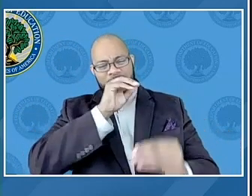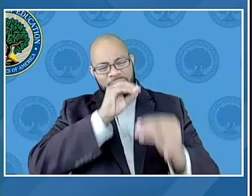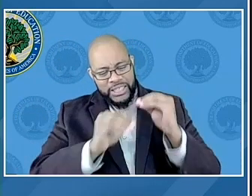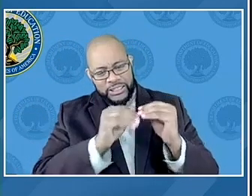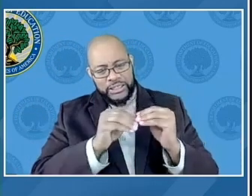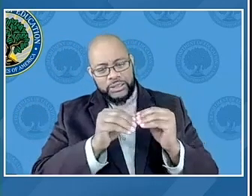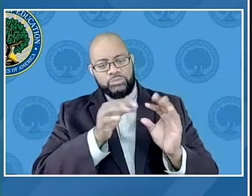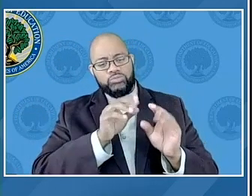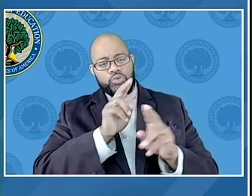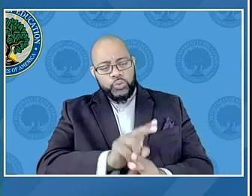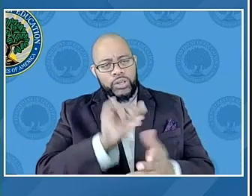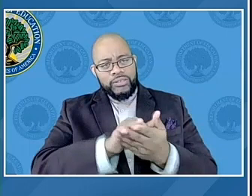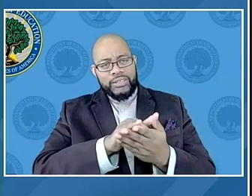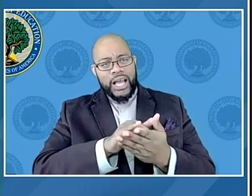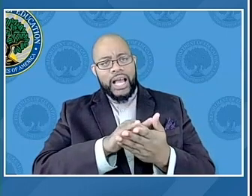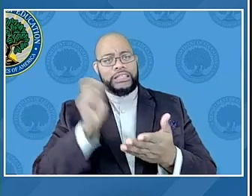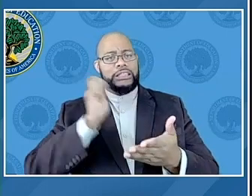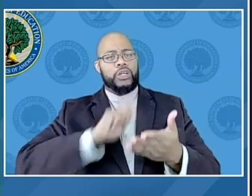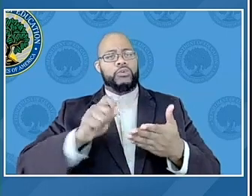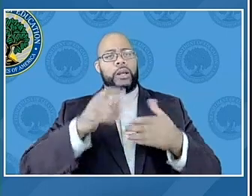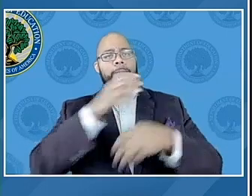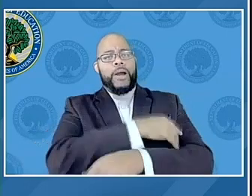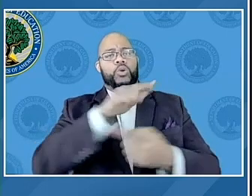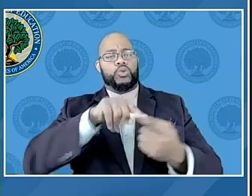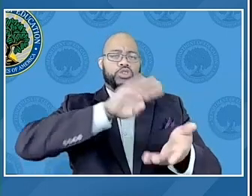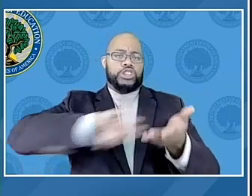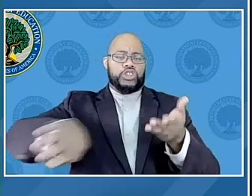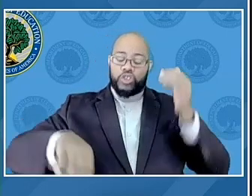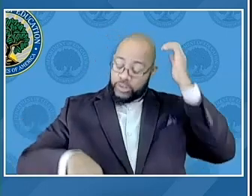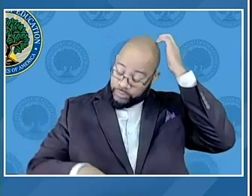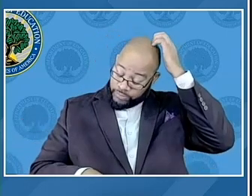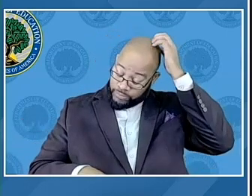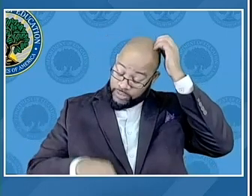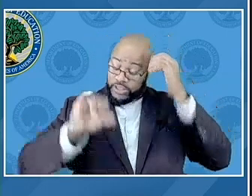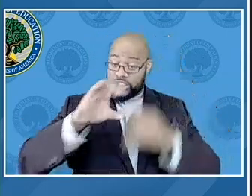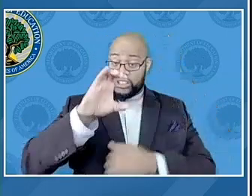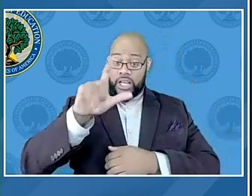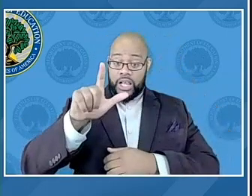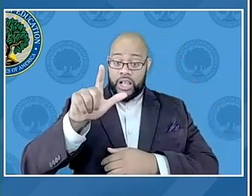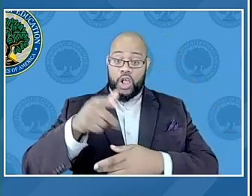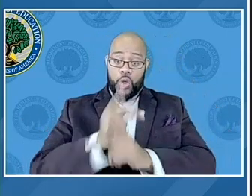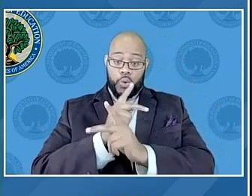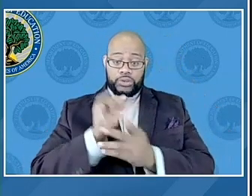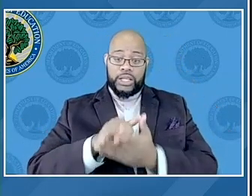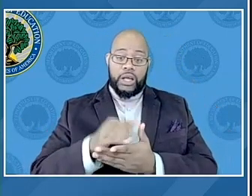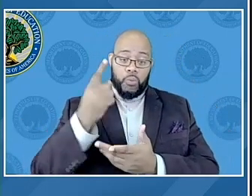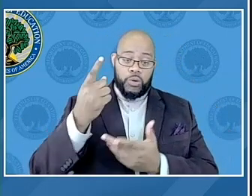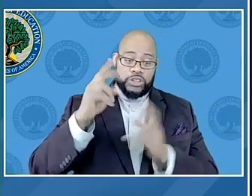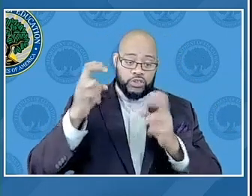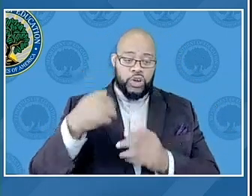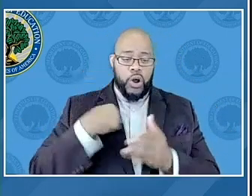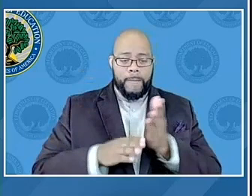Secretary's power to discharge. The case of JCL loans is one such issue. Our minority of borrowers are